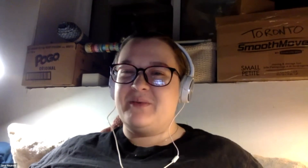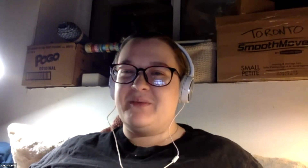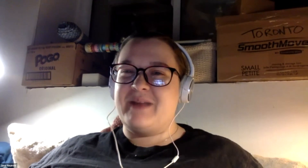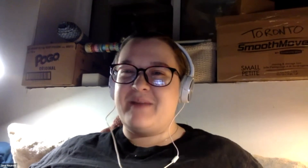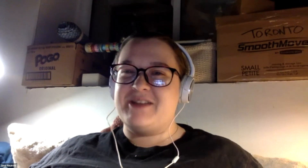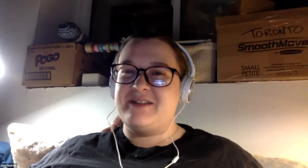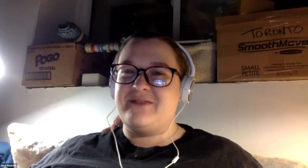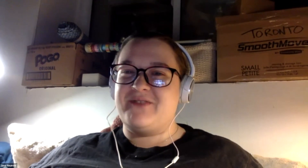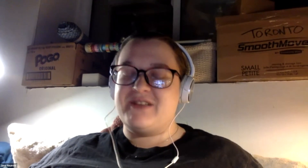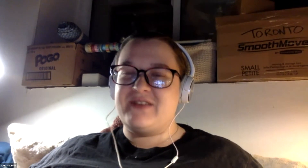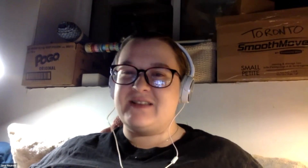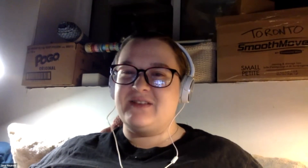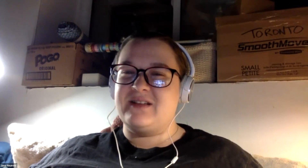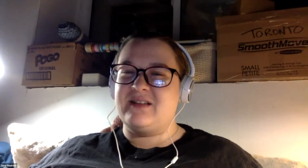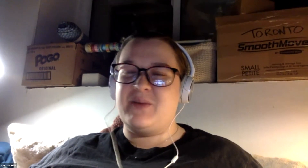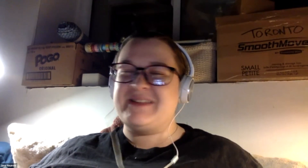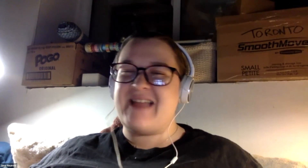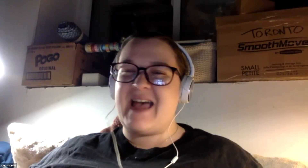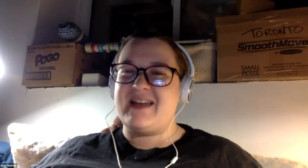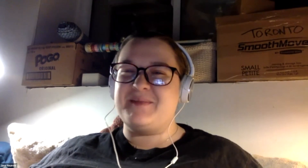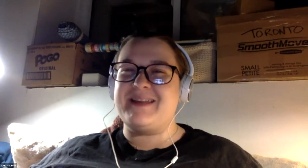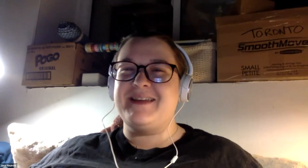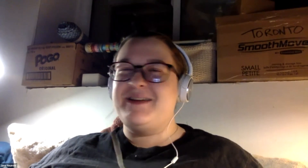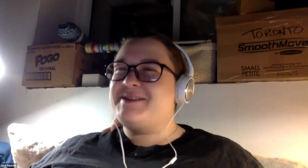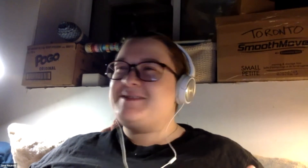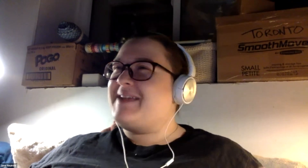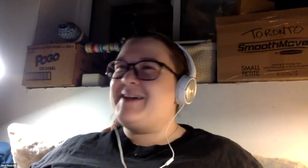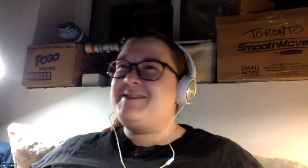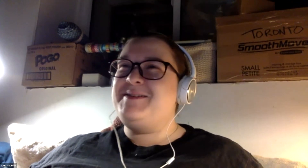when I mention Fringe Festival, they're like, "What's that?" I'm like, "How do you?